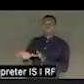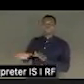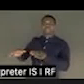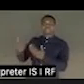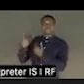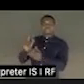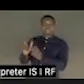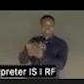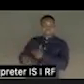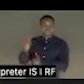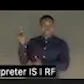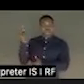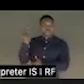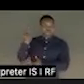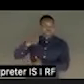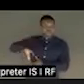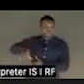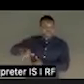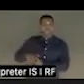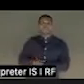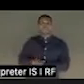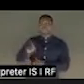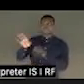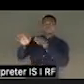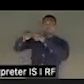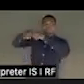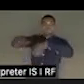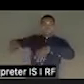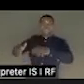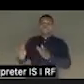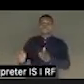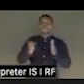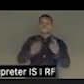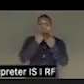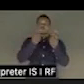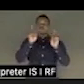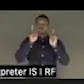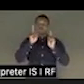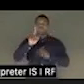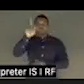And in Spain we have the Autism Sevilla, which is the Autism Organization,